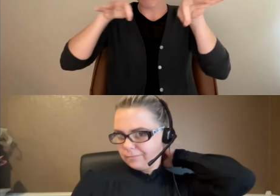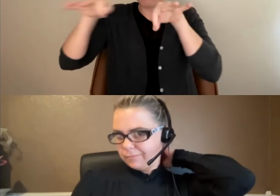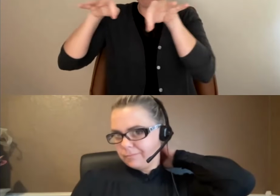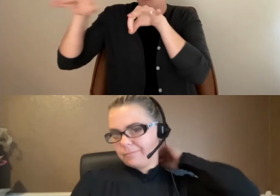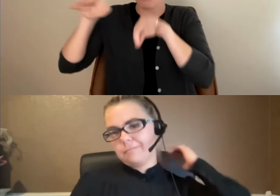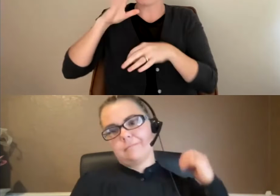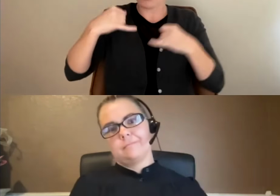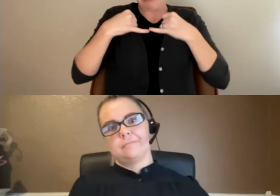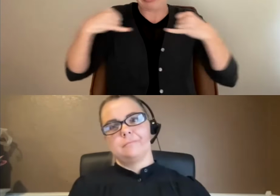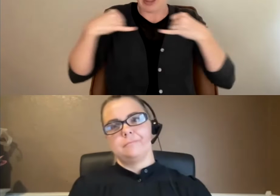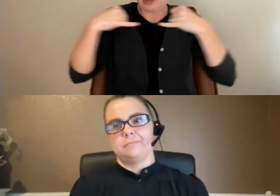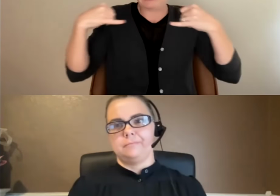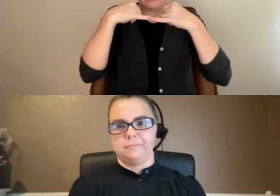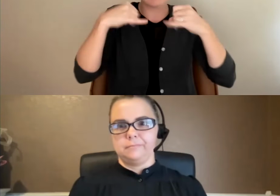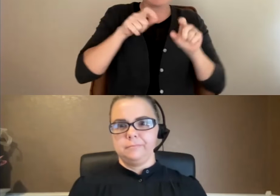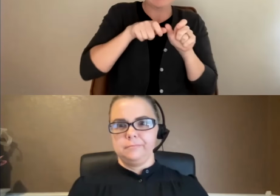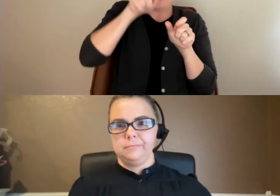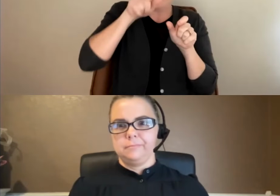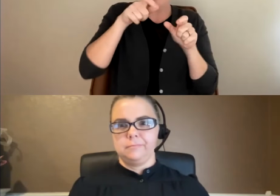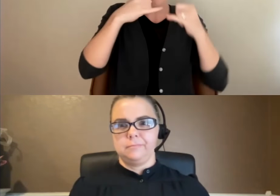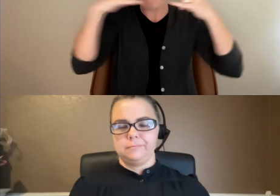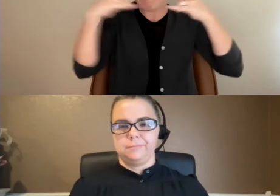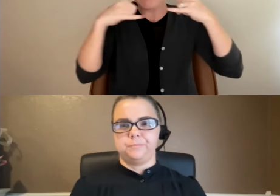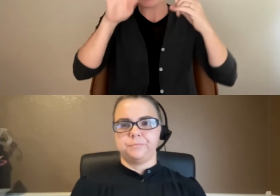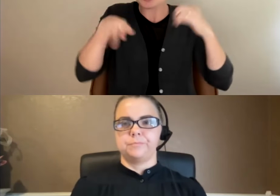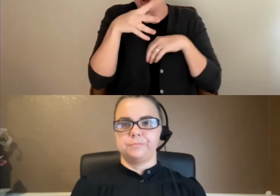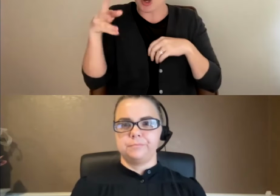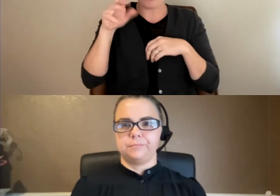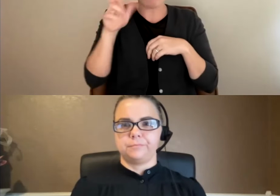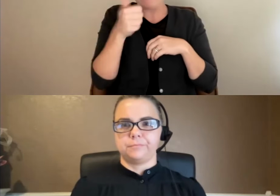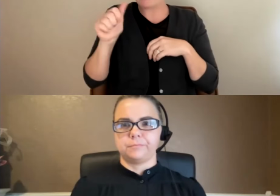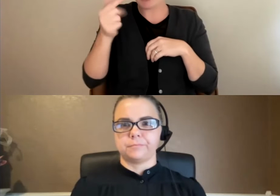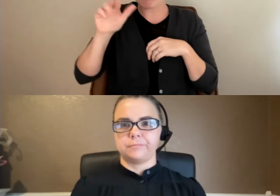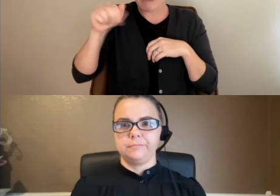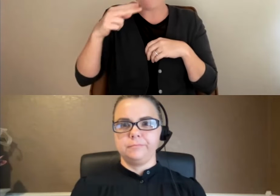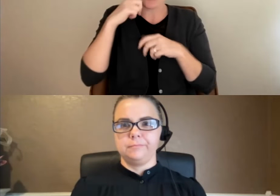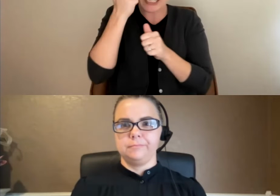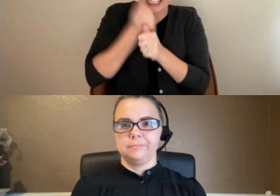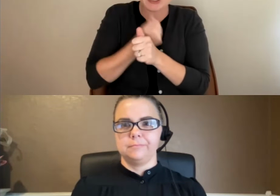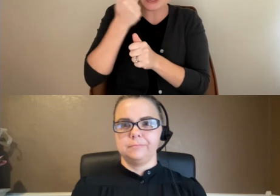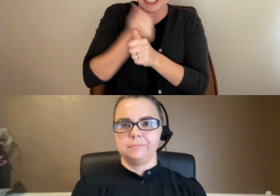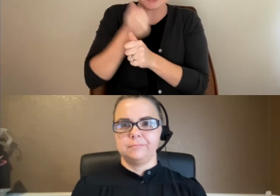or each point of any kind of graph one by one by one meaning that you're really not